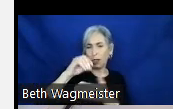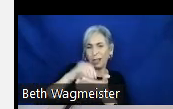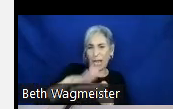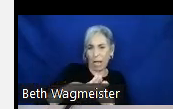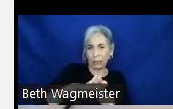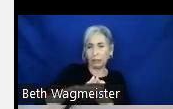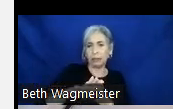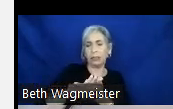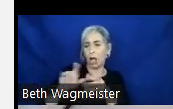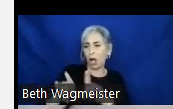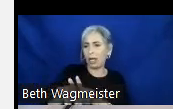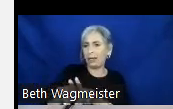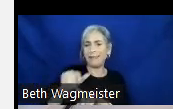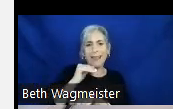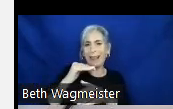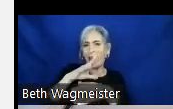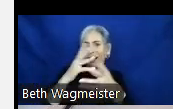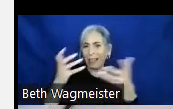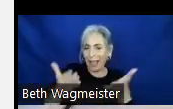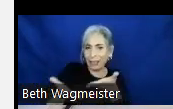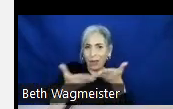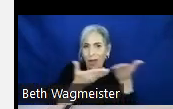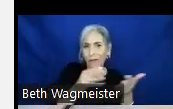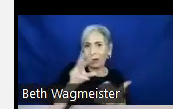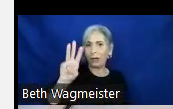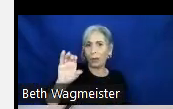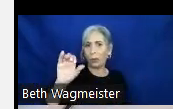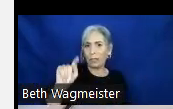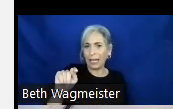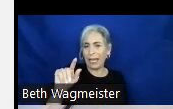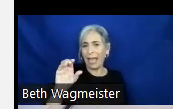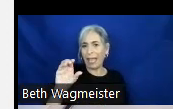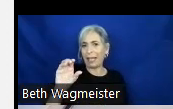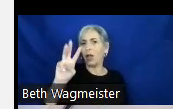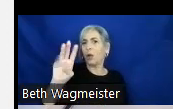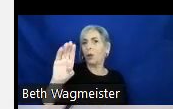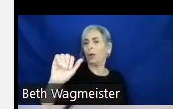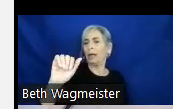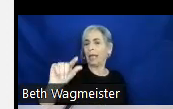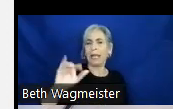There is not a lot in WCAG that is specifically focused on that. Or that gives guidance around